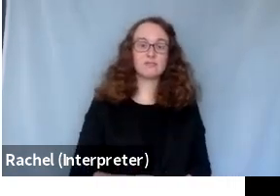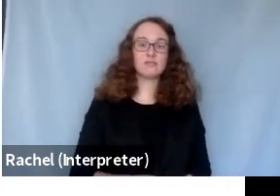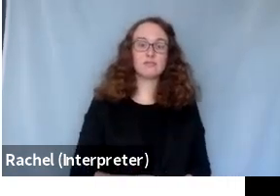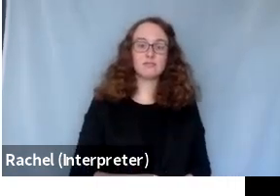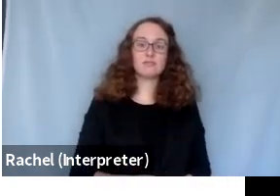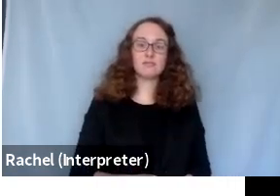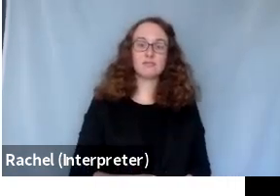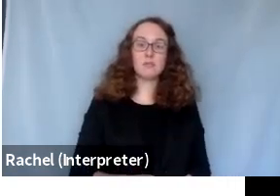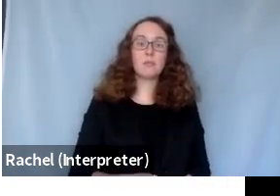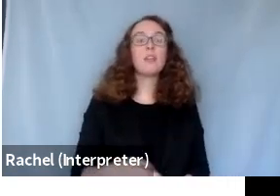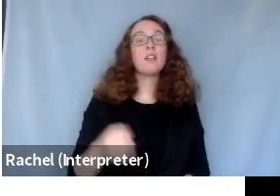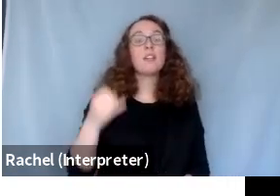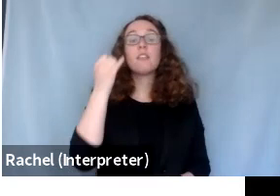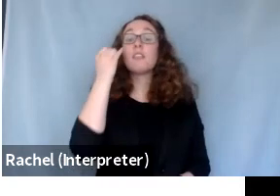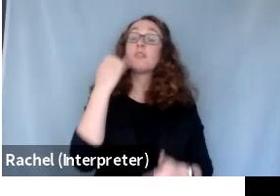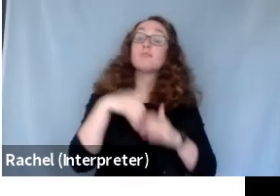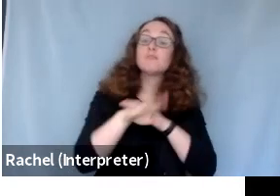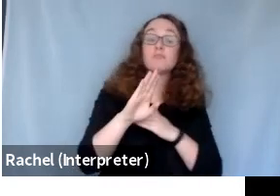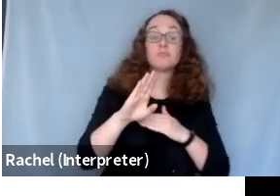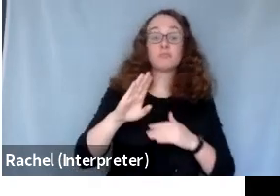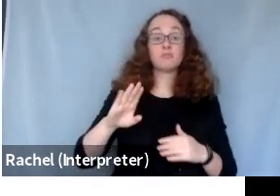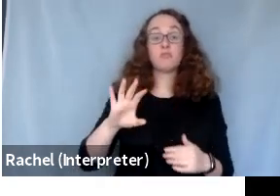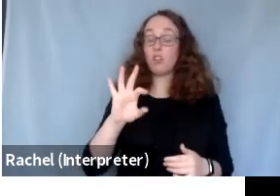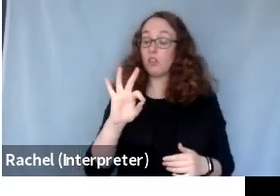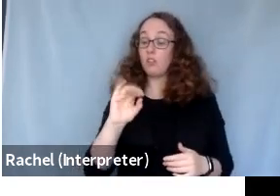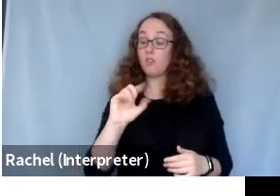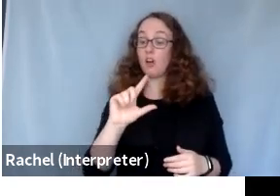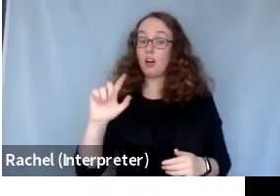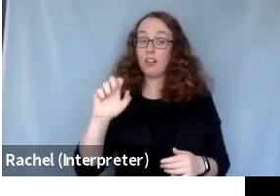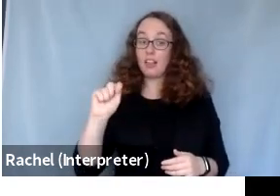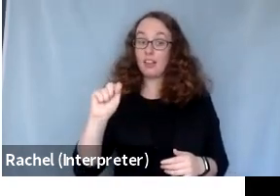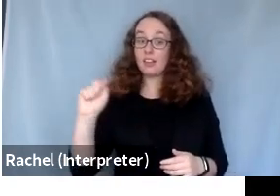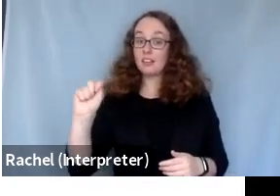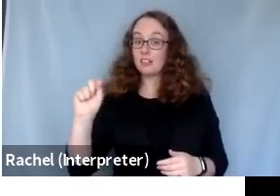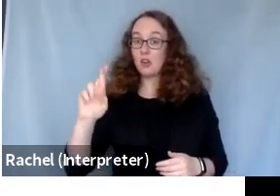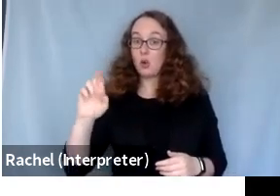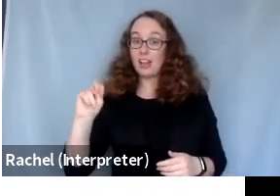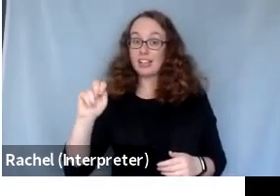if you go to FollettRental.com2172, you can pre-set up your rental account